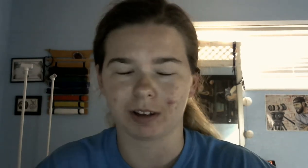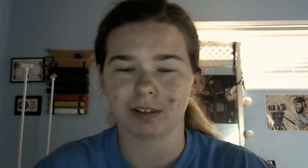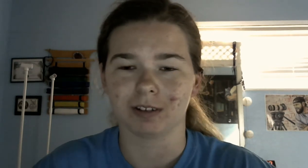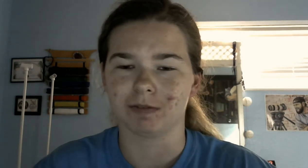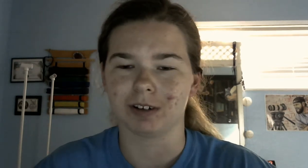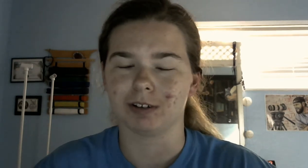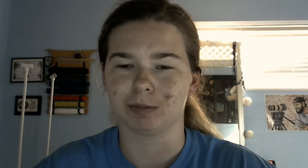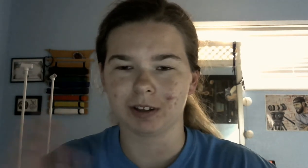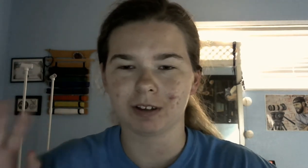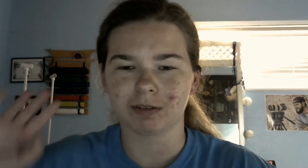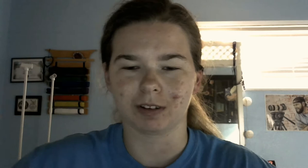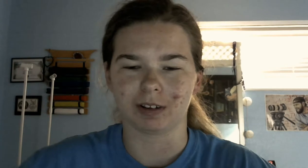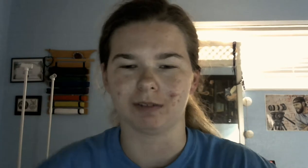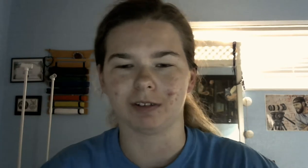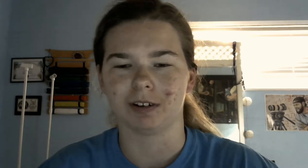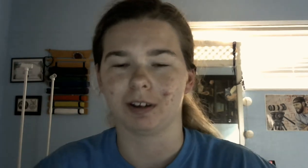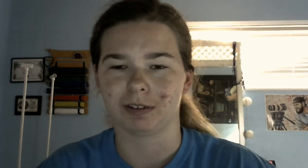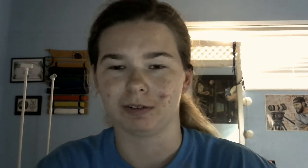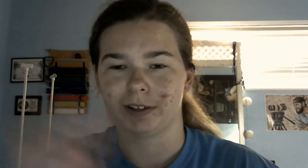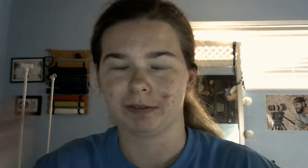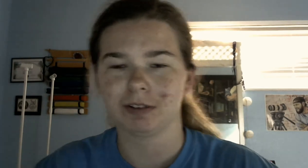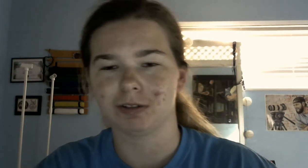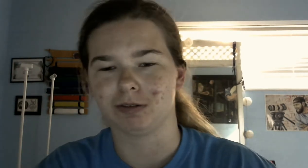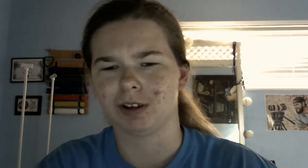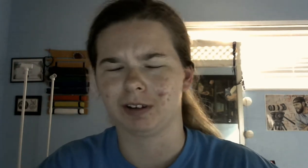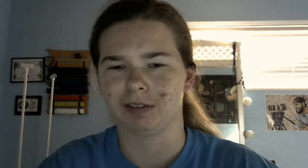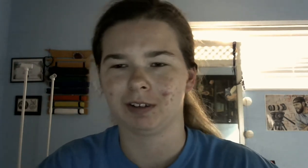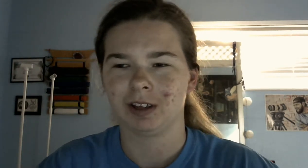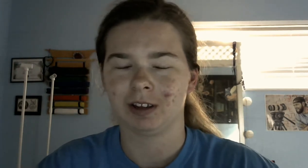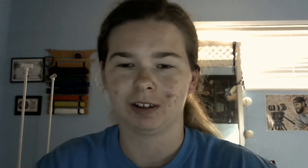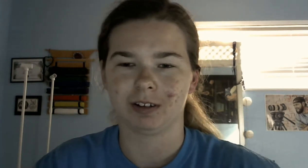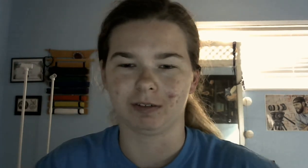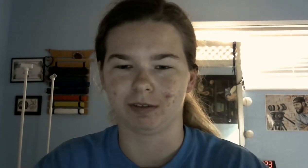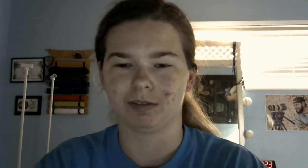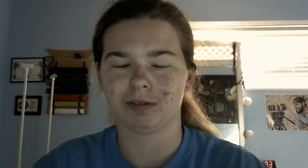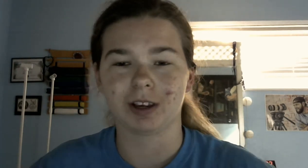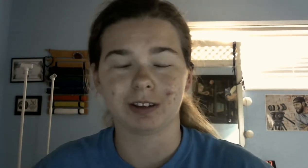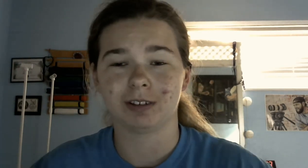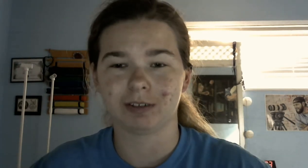the videos below with later on after this video so check out or check check